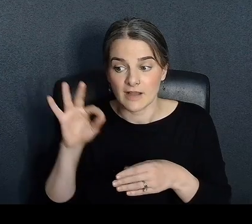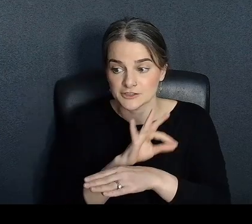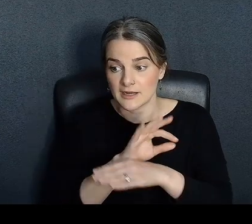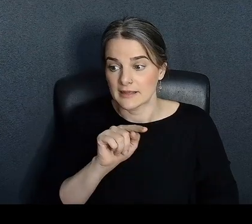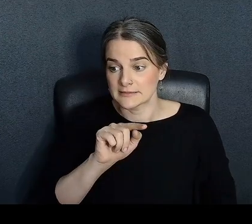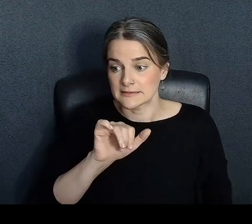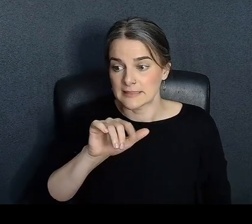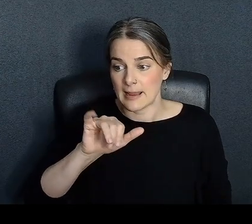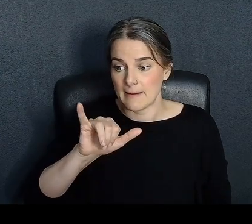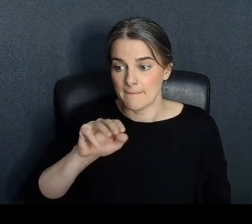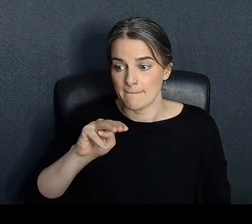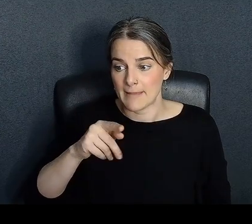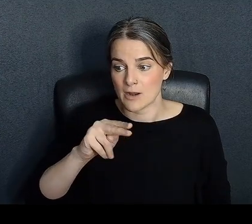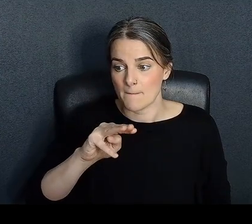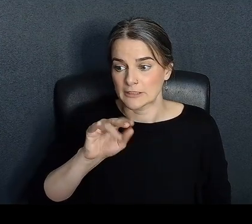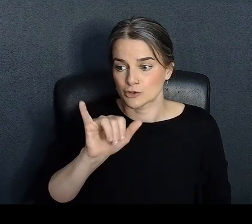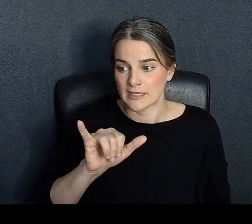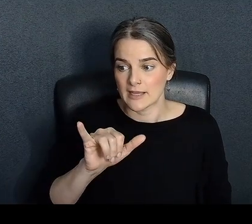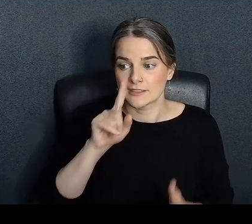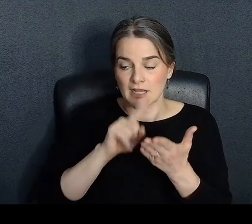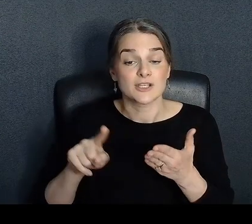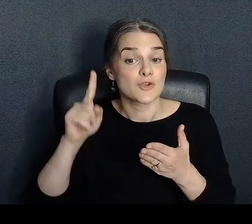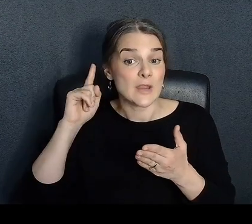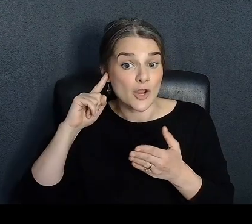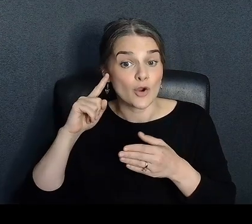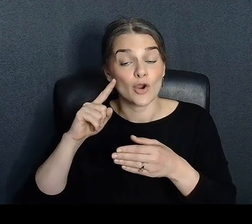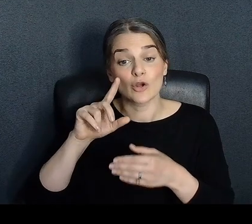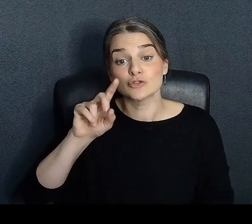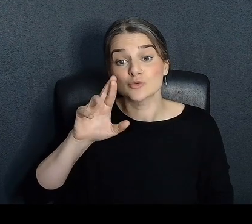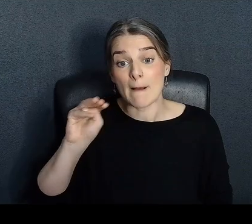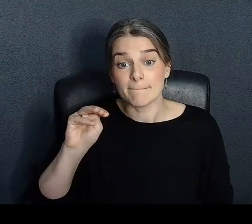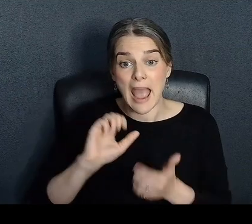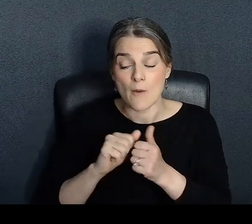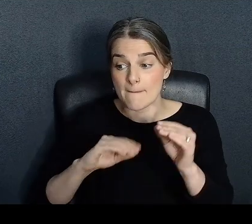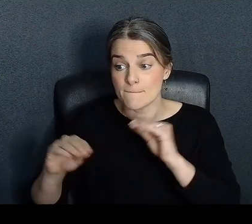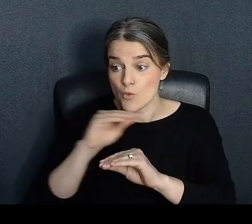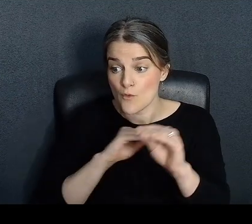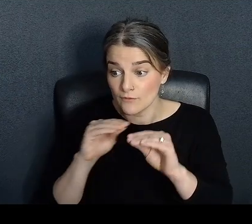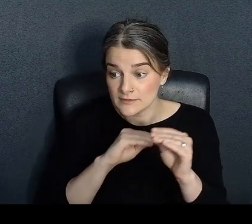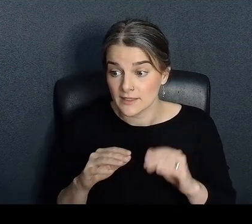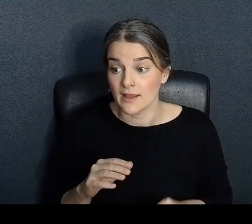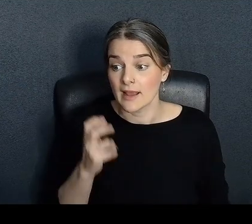So I did include a source there for the Cleveland Clinic.